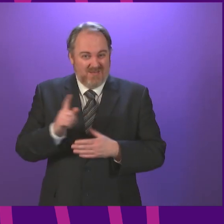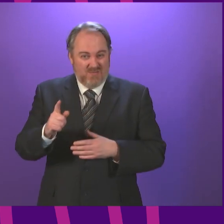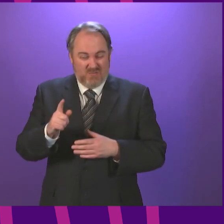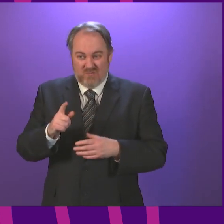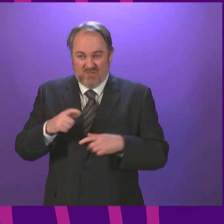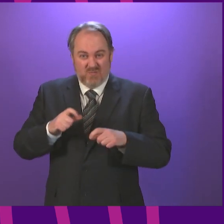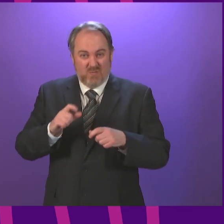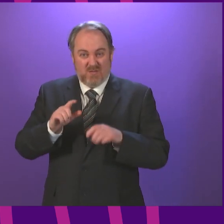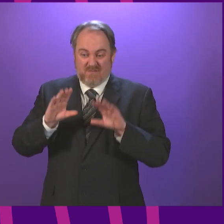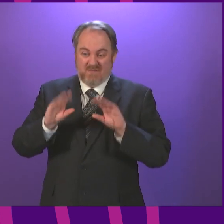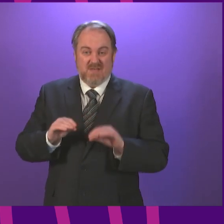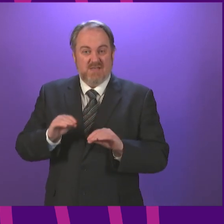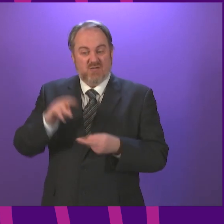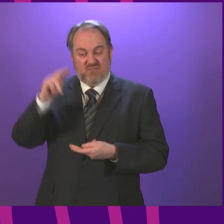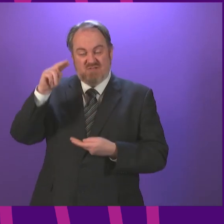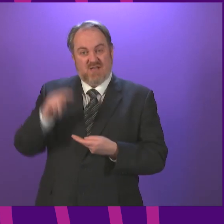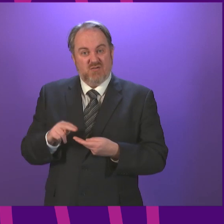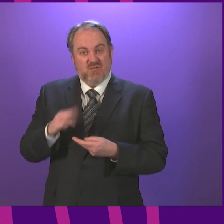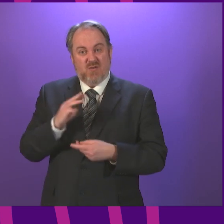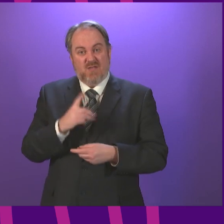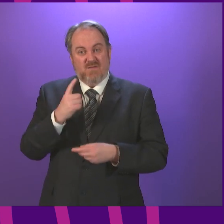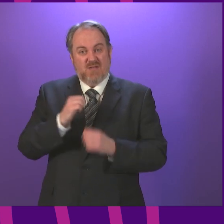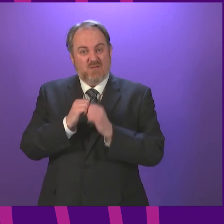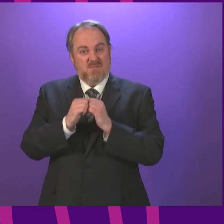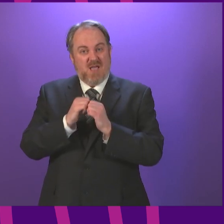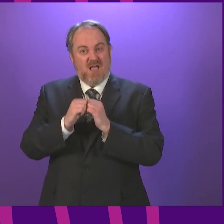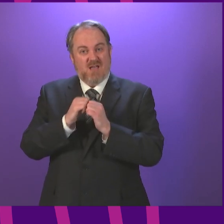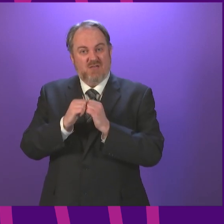to land and buildings transaction tax, similar to the extension of the stamp duty holiday